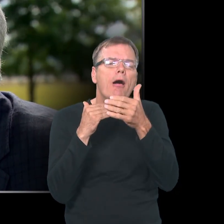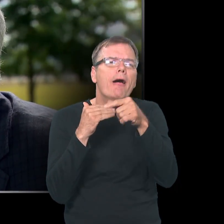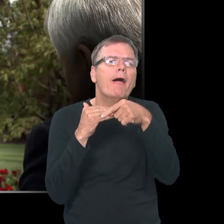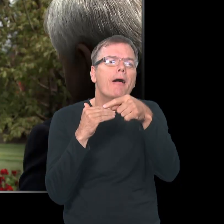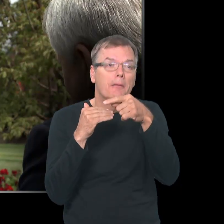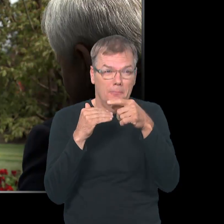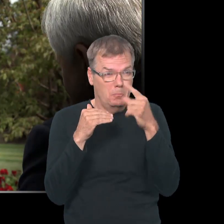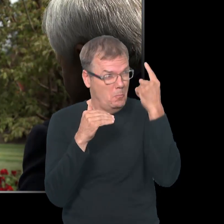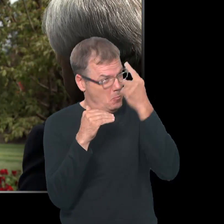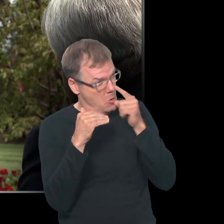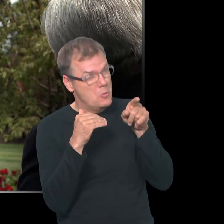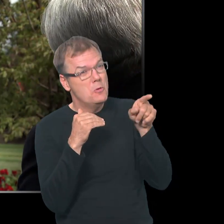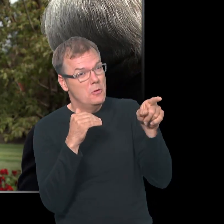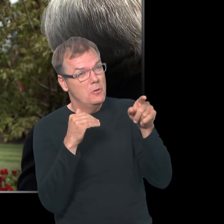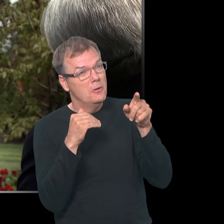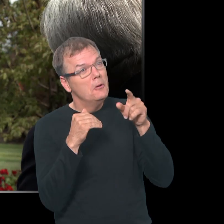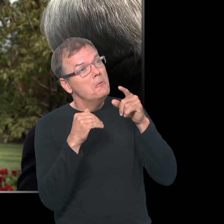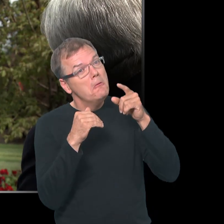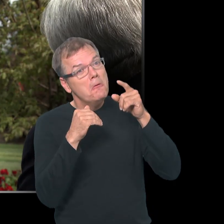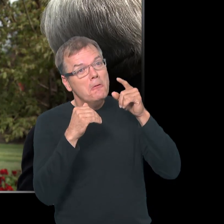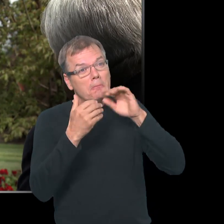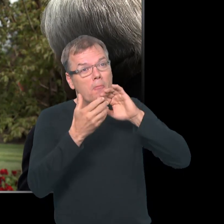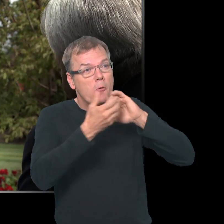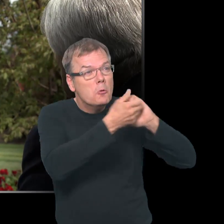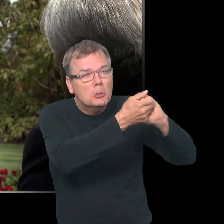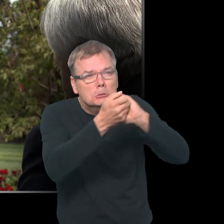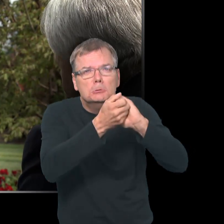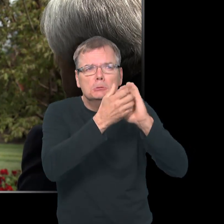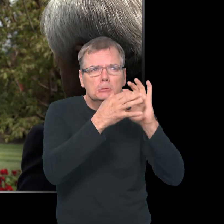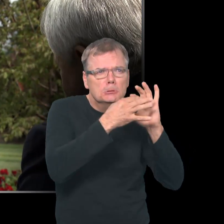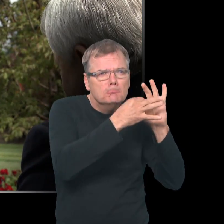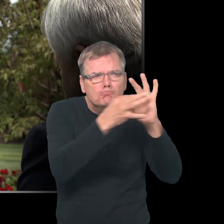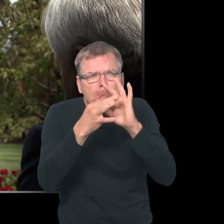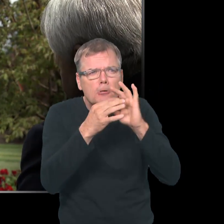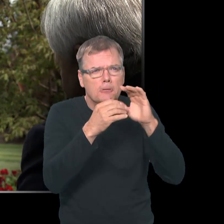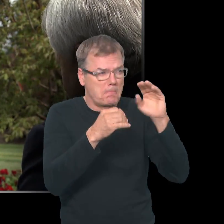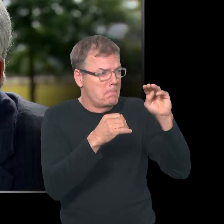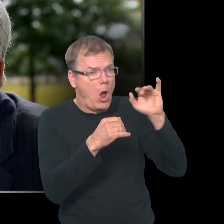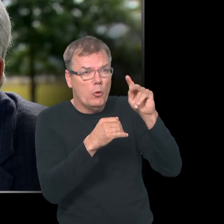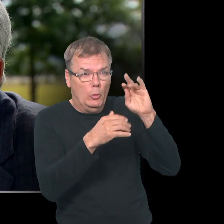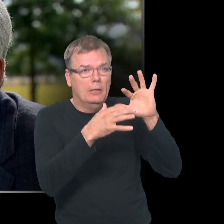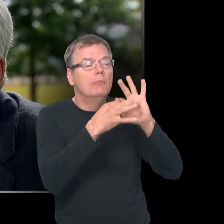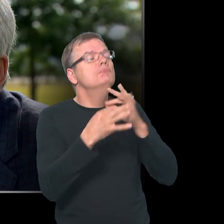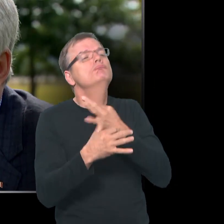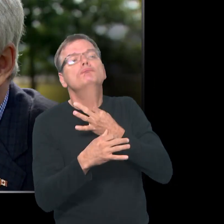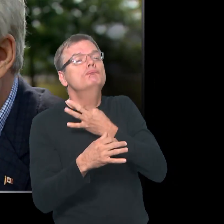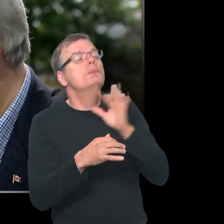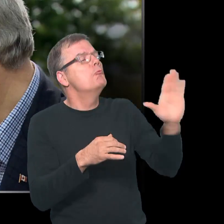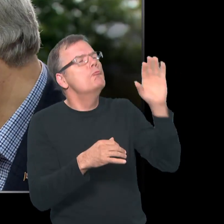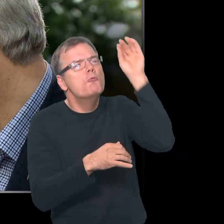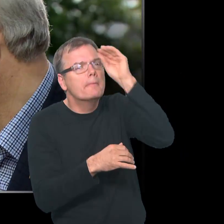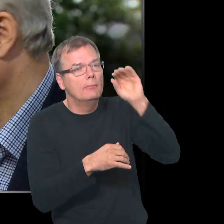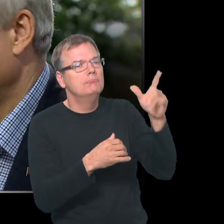Polls change. There is a long way to go in the campaign, but you never had any resistance to talking about the possibility of minorities and coalitions and whatever